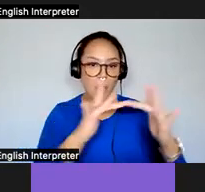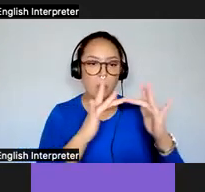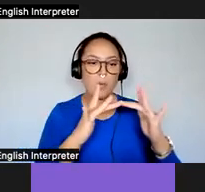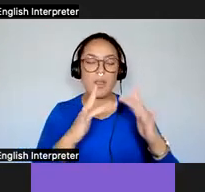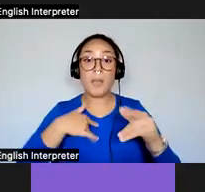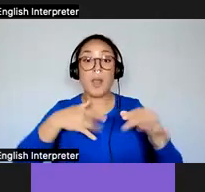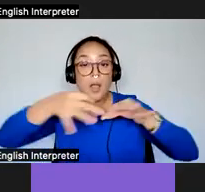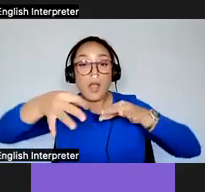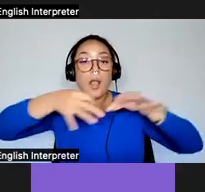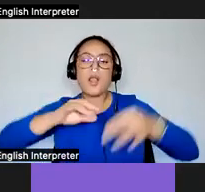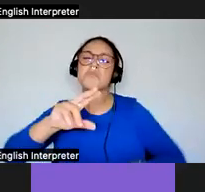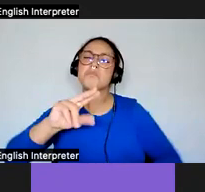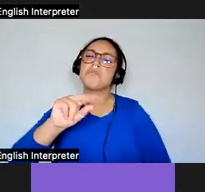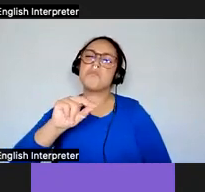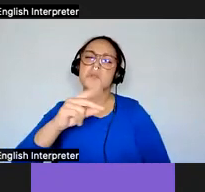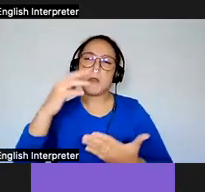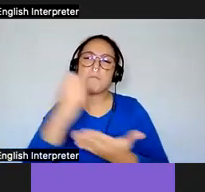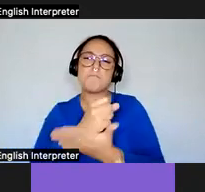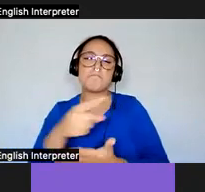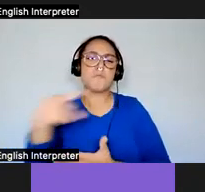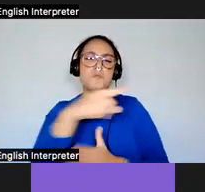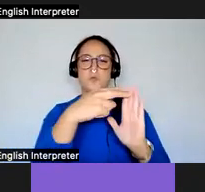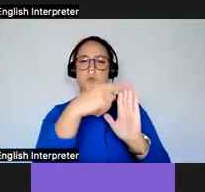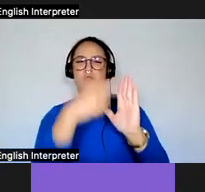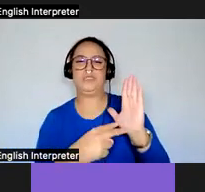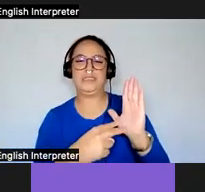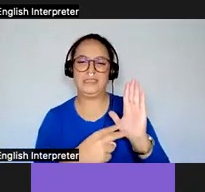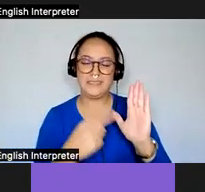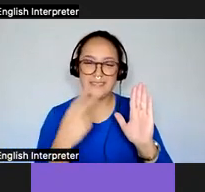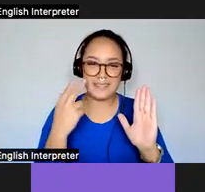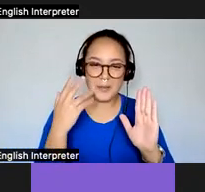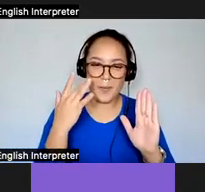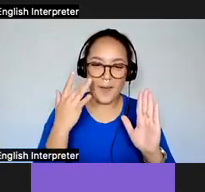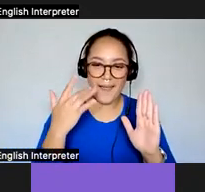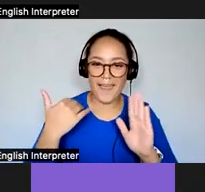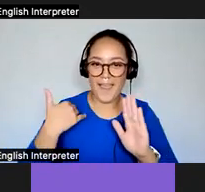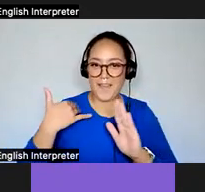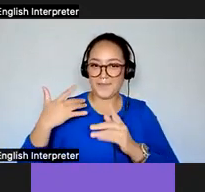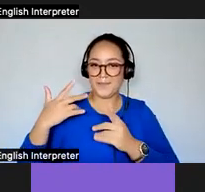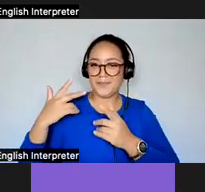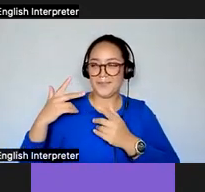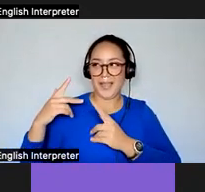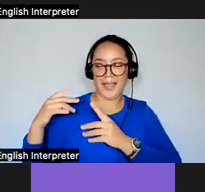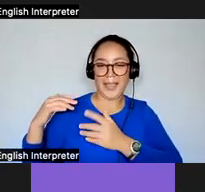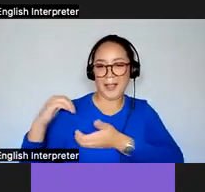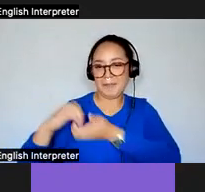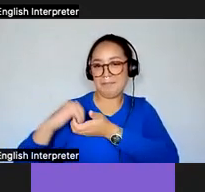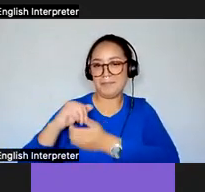And that's because I you know, I do have my pal, Cindy who's joined us from our people here.